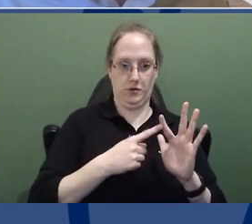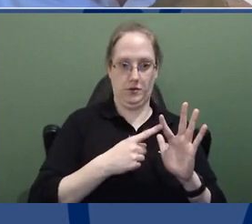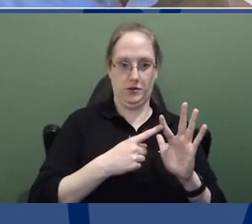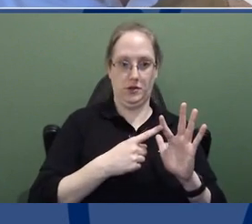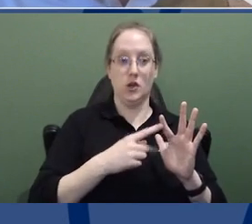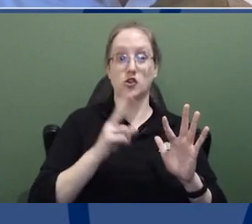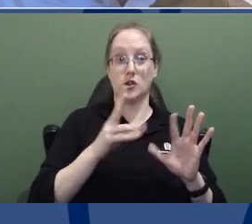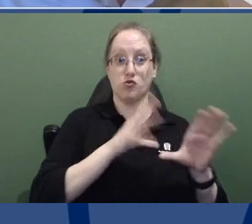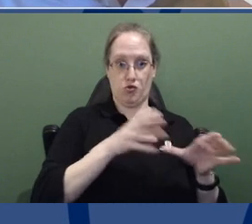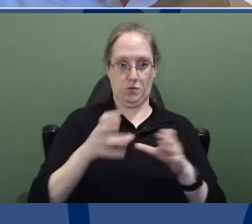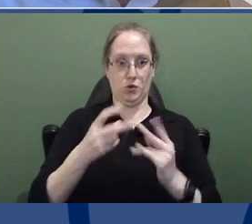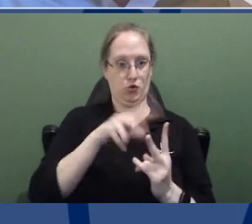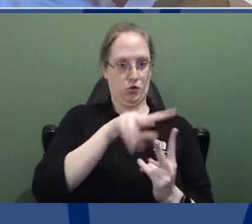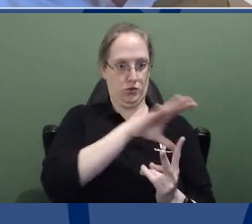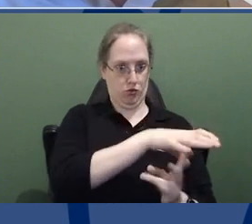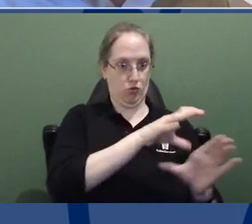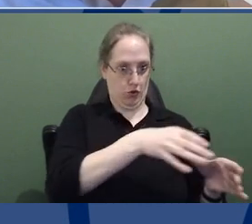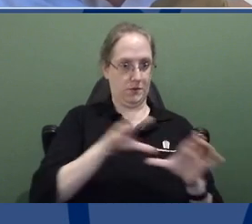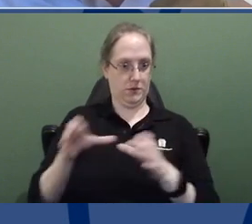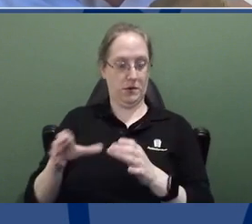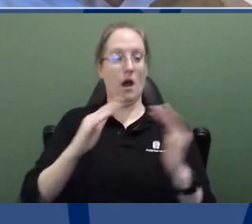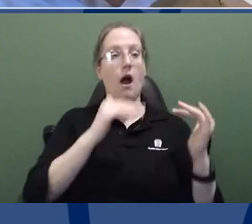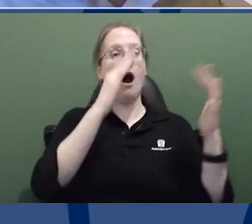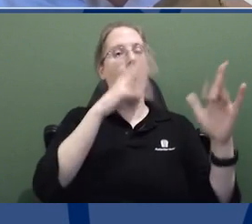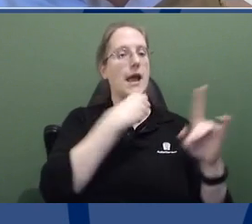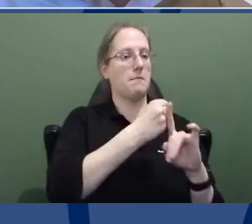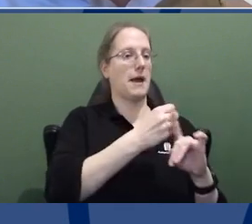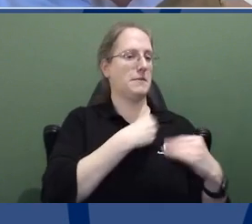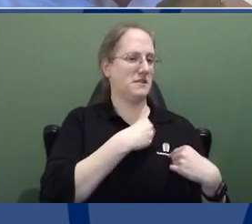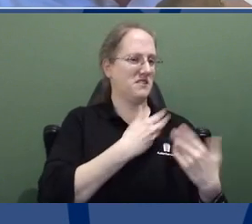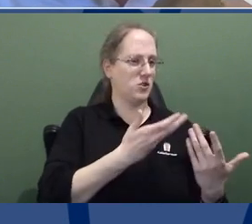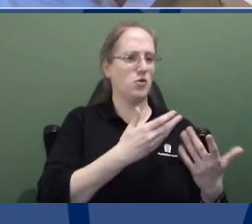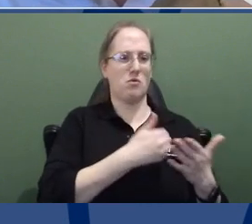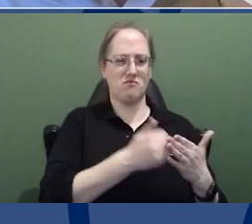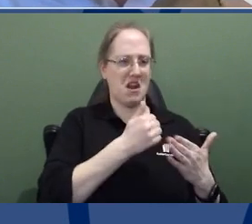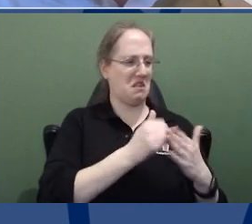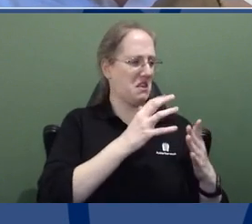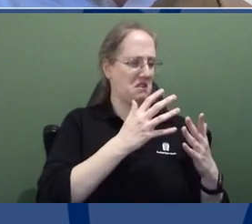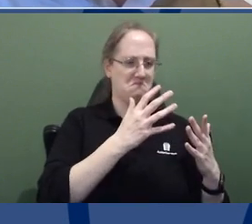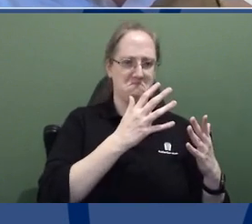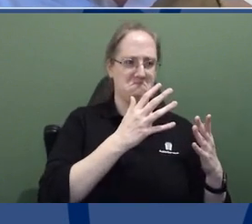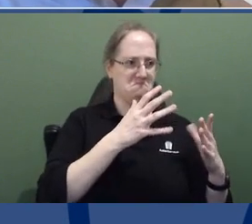impacted businesses. So those businesses that fall into the highly impacted ABN list or